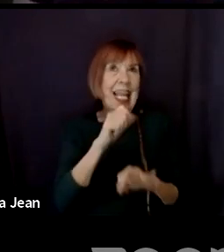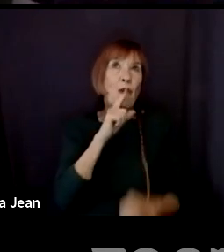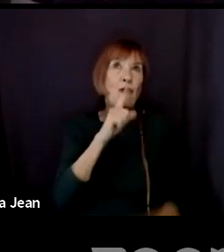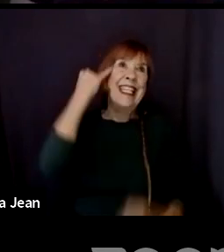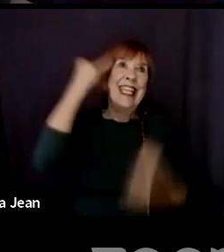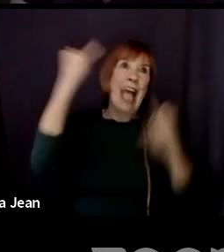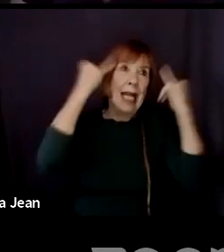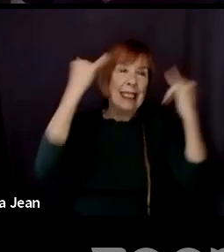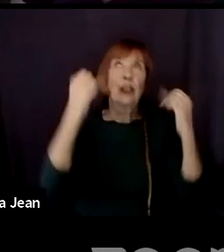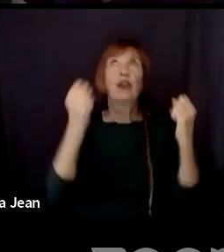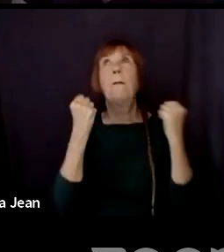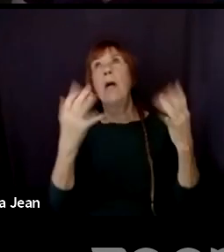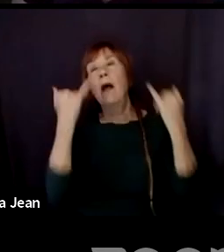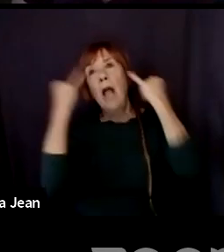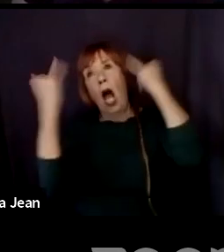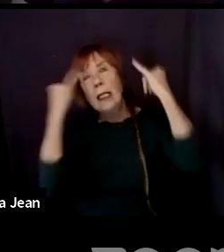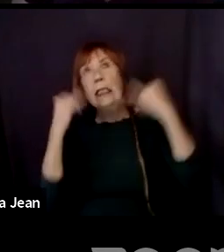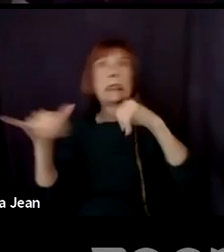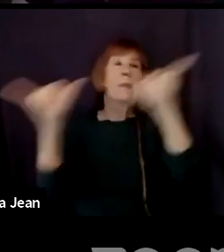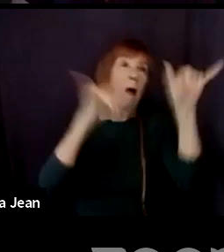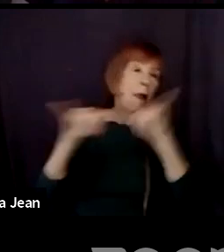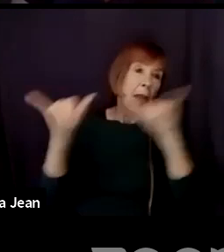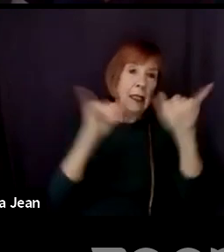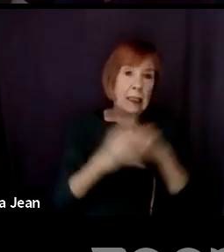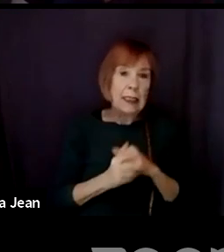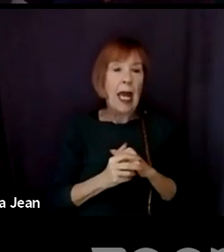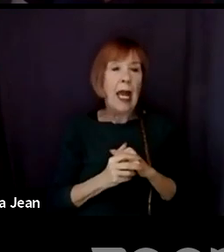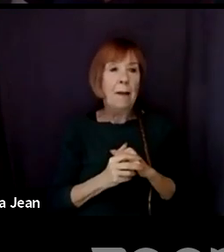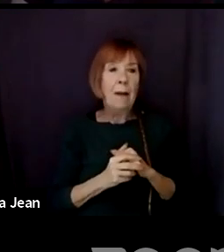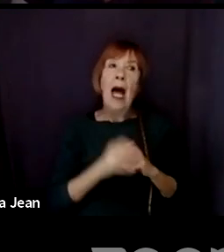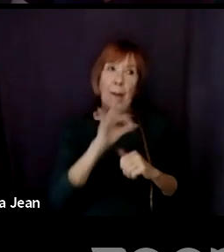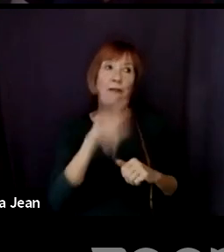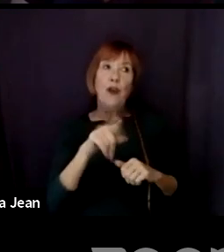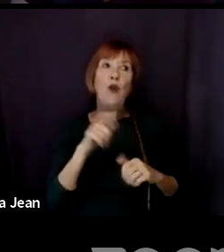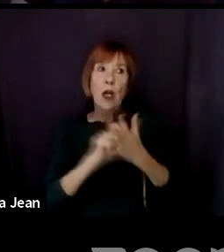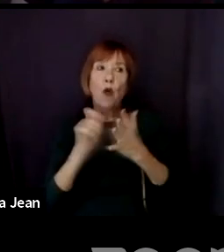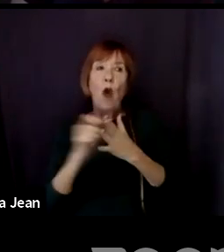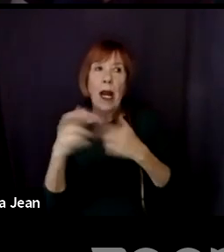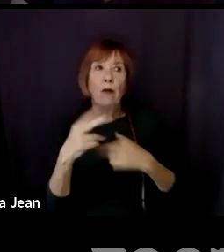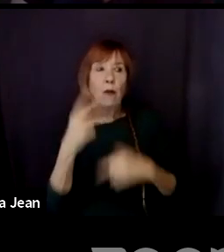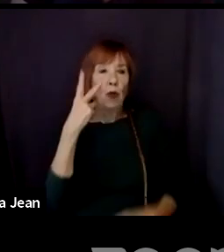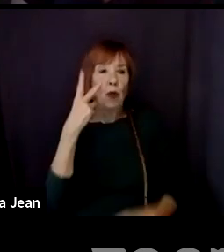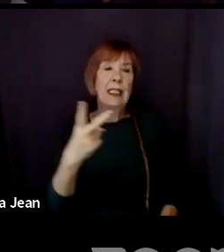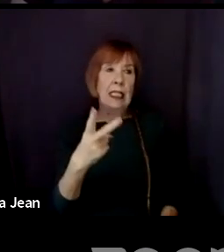and you definitely feel it when you go out pitching projects, because half the rejections you get are like,